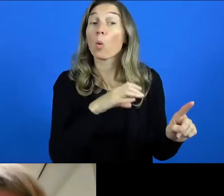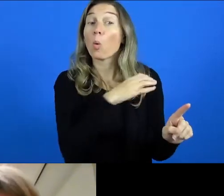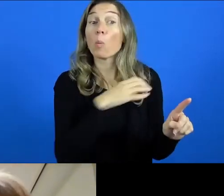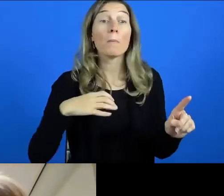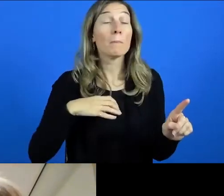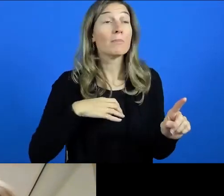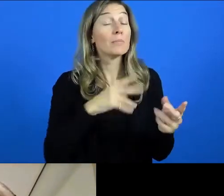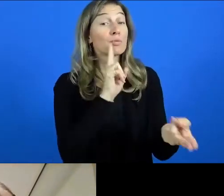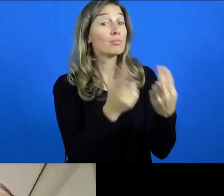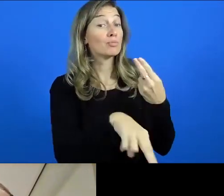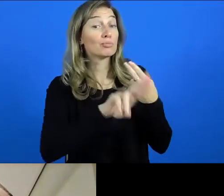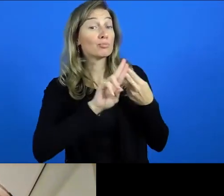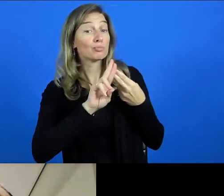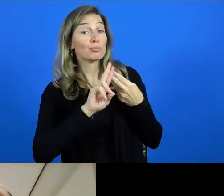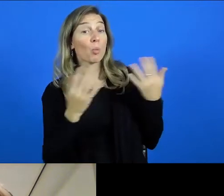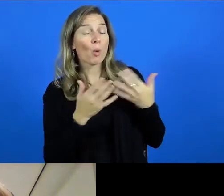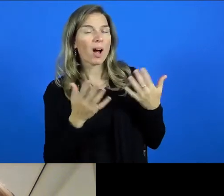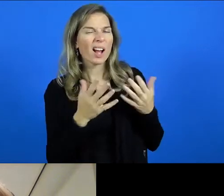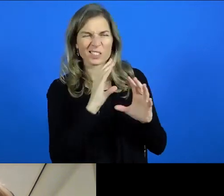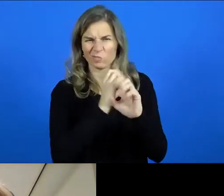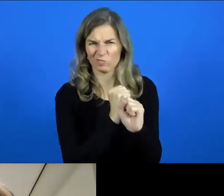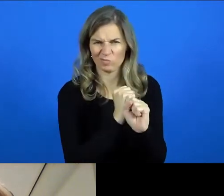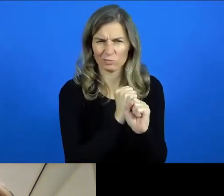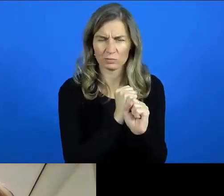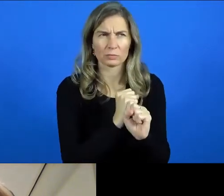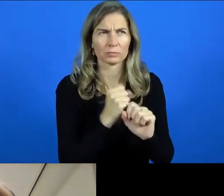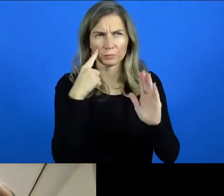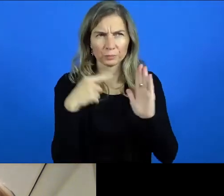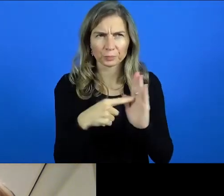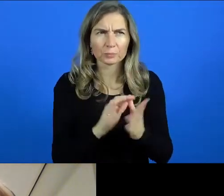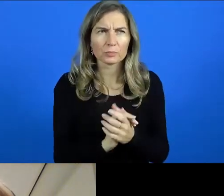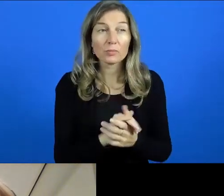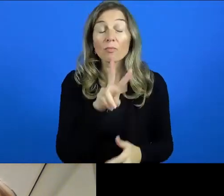an interesting development, that for 2021-2027 programming period